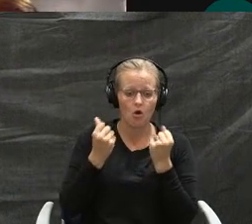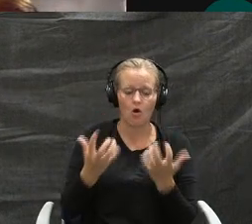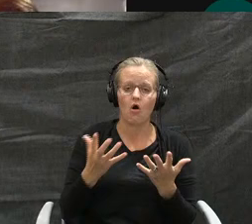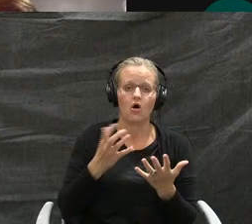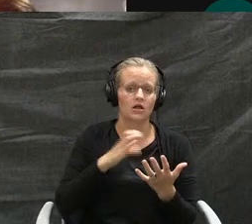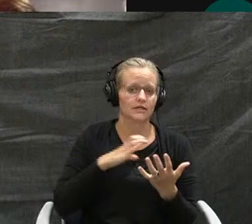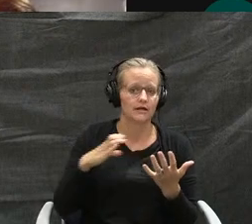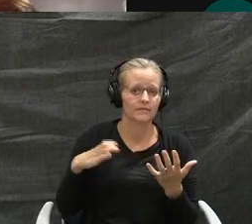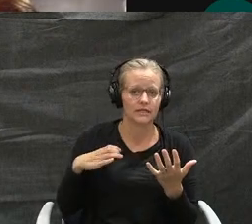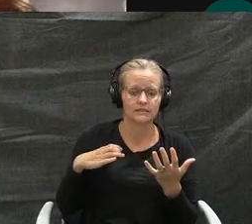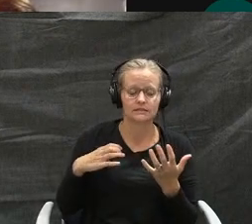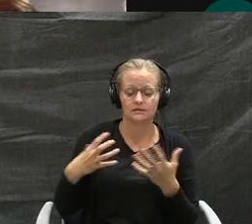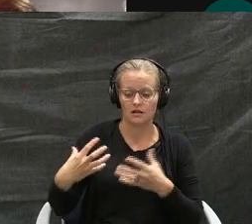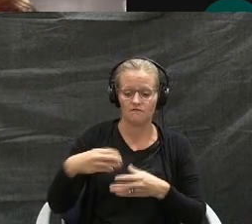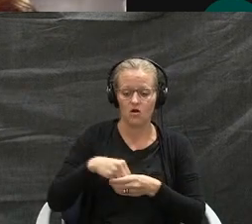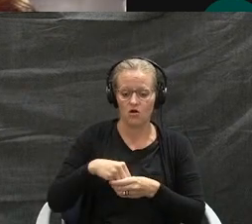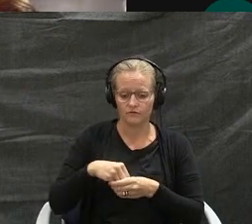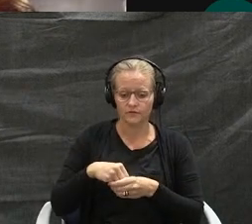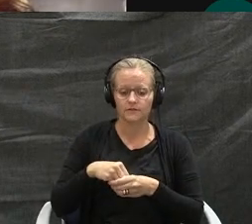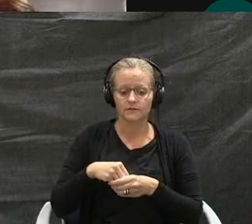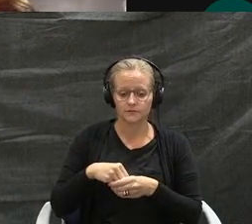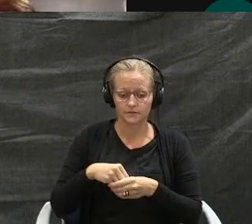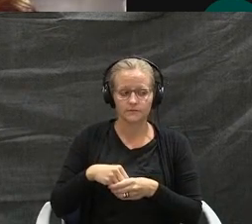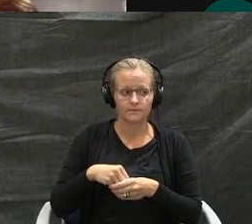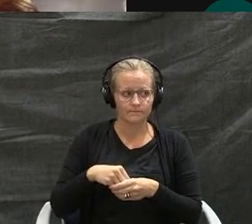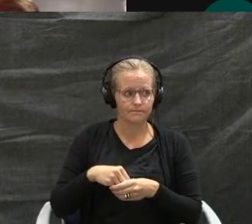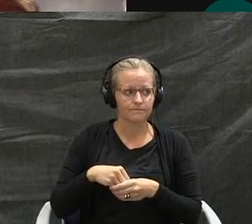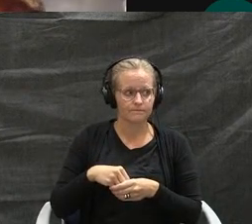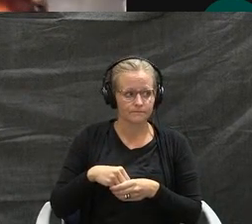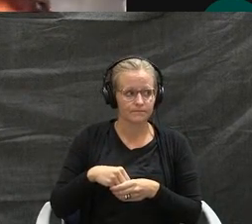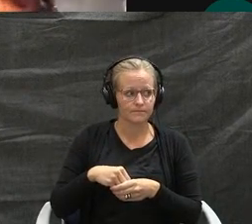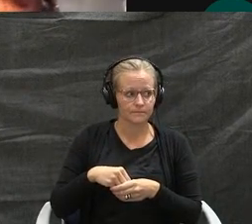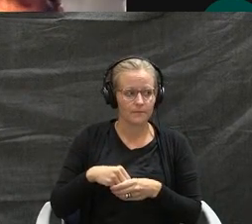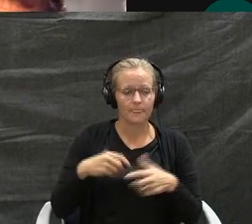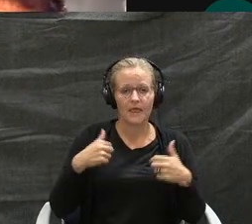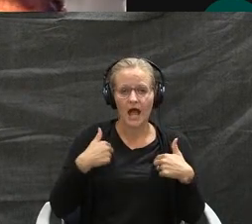done. I think that we are maybe just to spend another minute, or